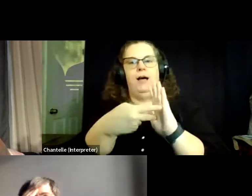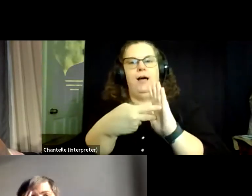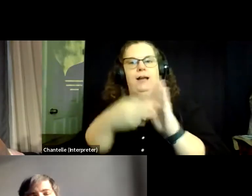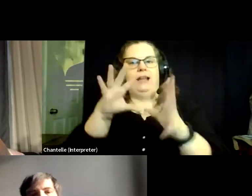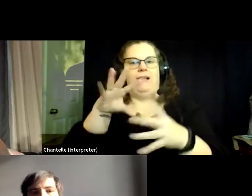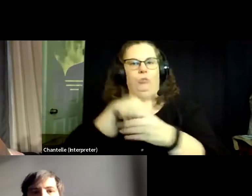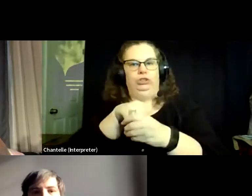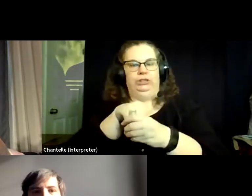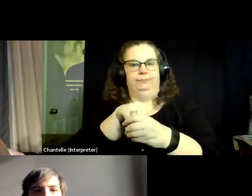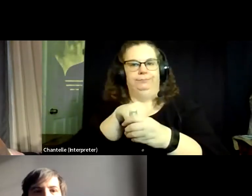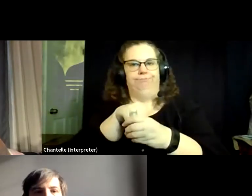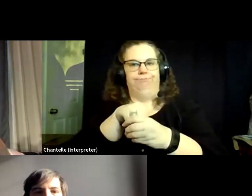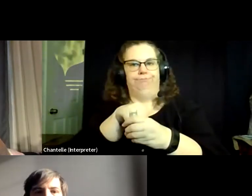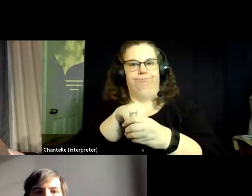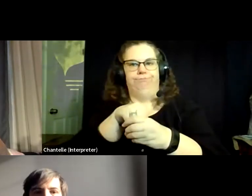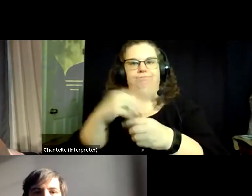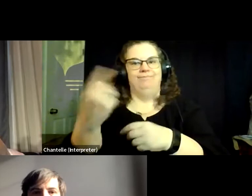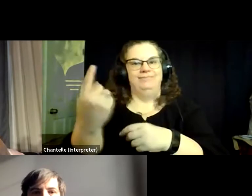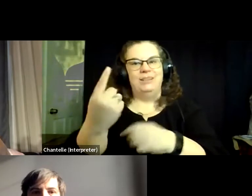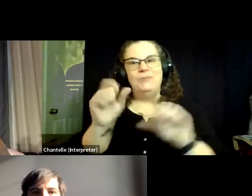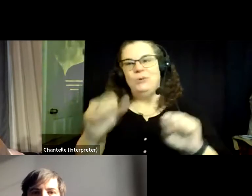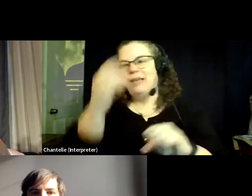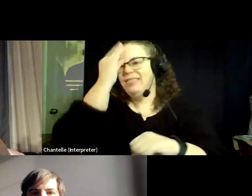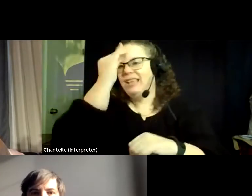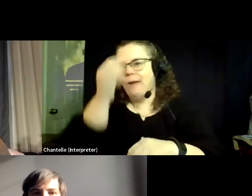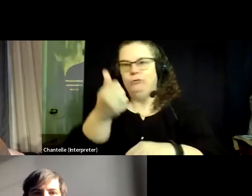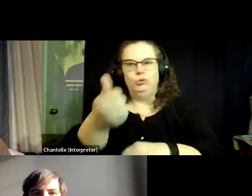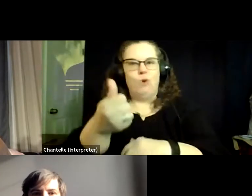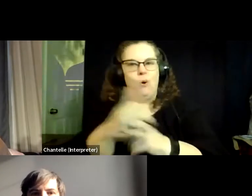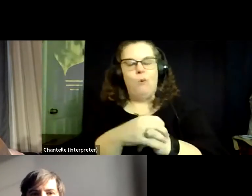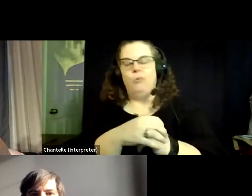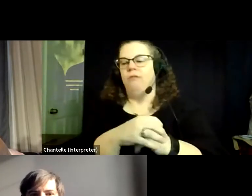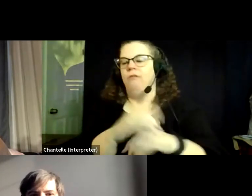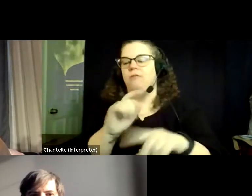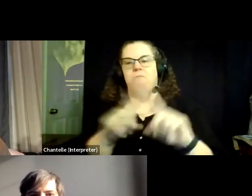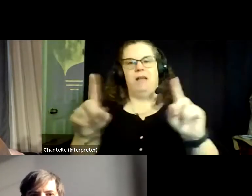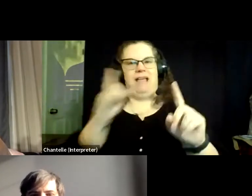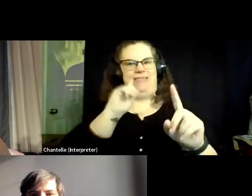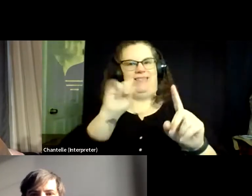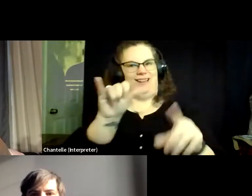? This is something you can think about on your own, but I think that's an important place to